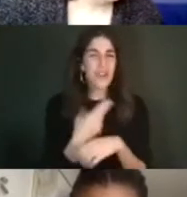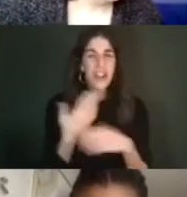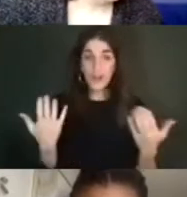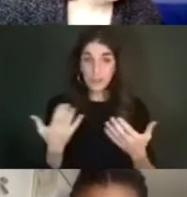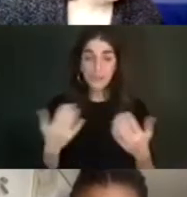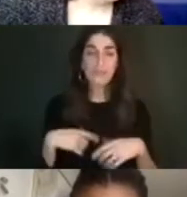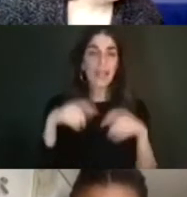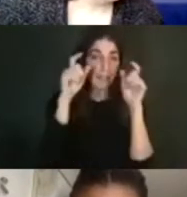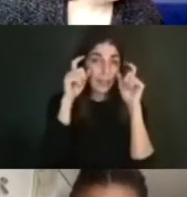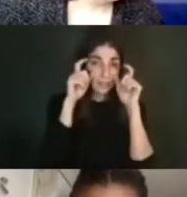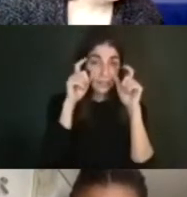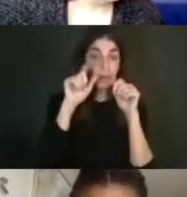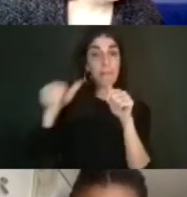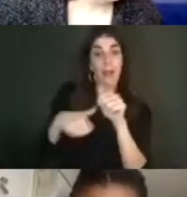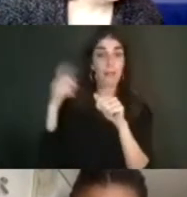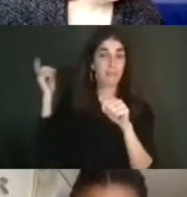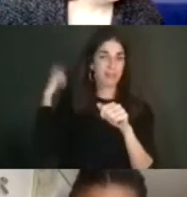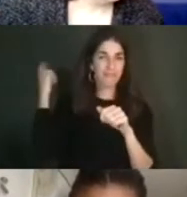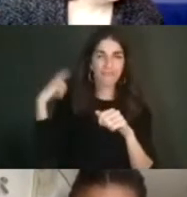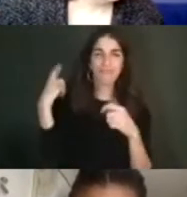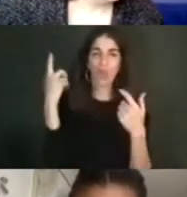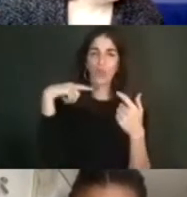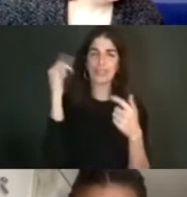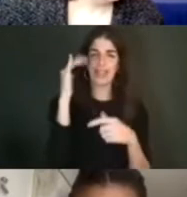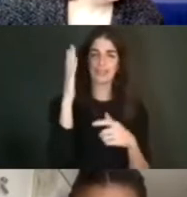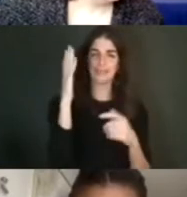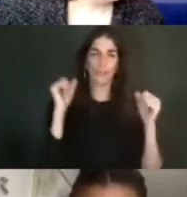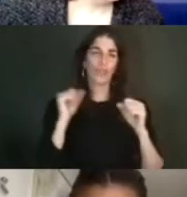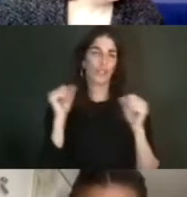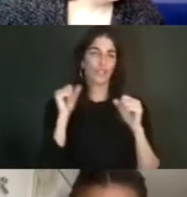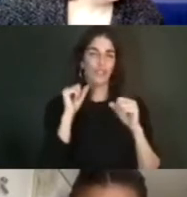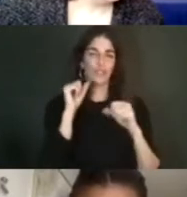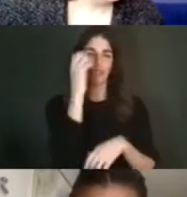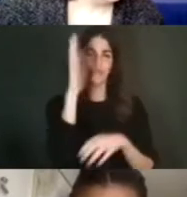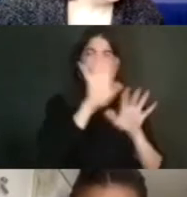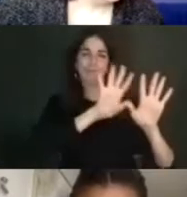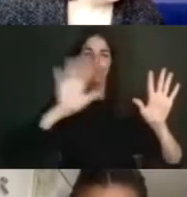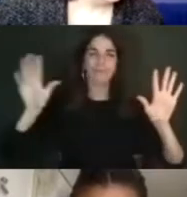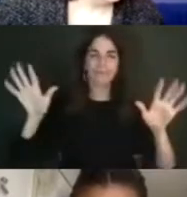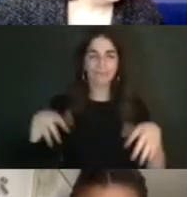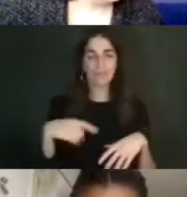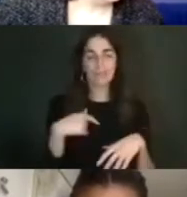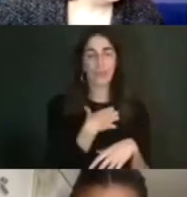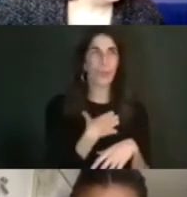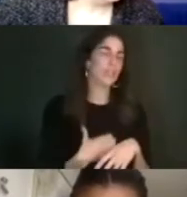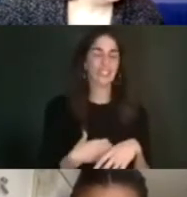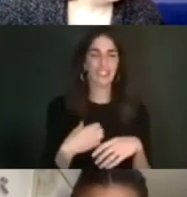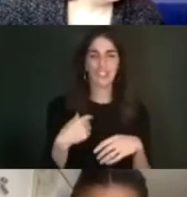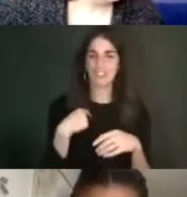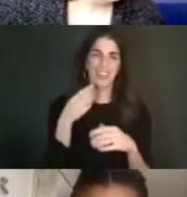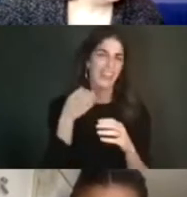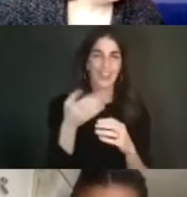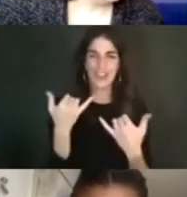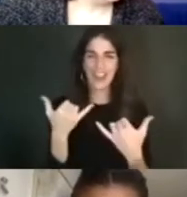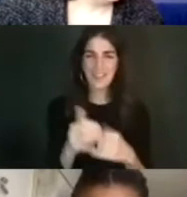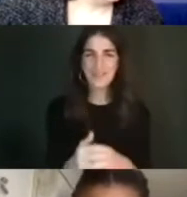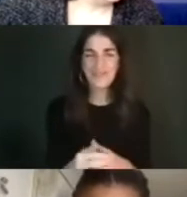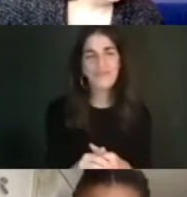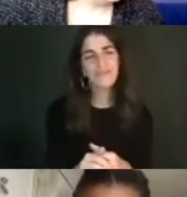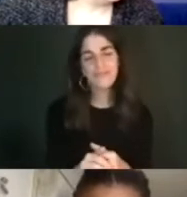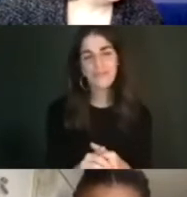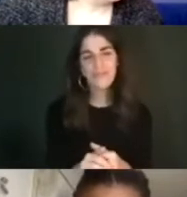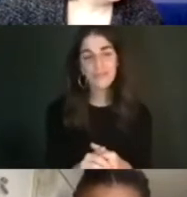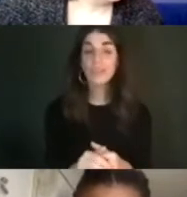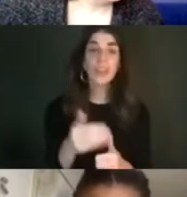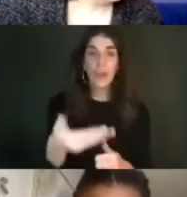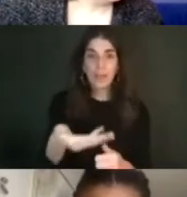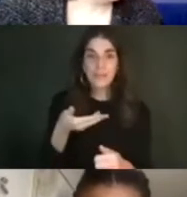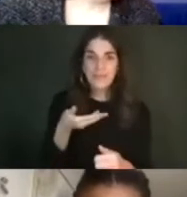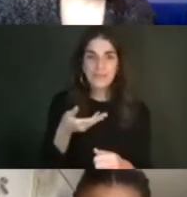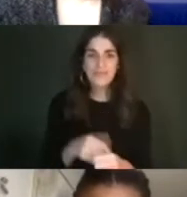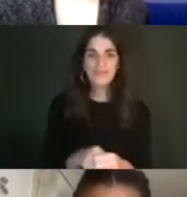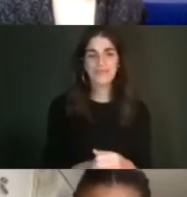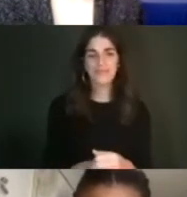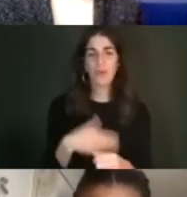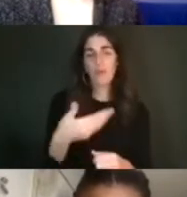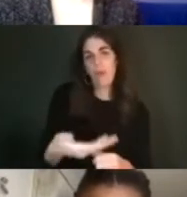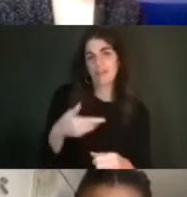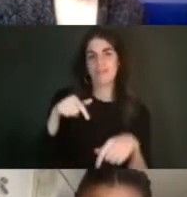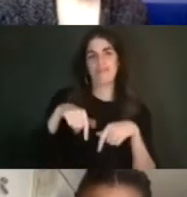and I have behind me a winter scene, which I am wishing for. Welcome to our webinar,